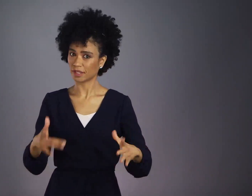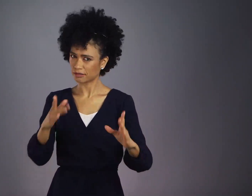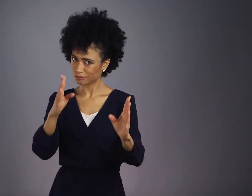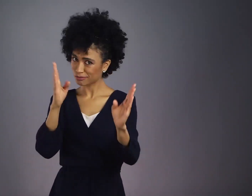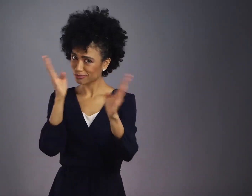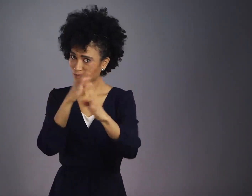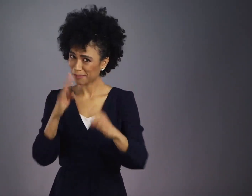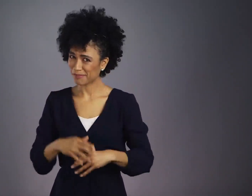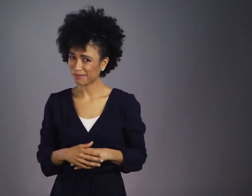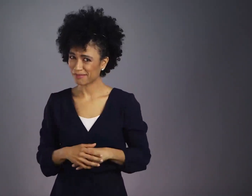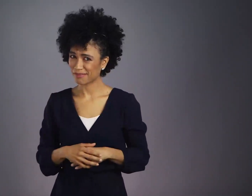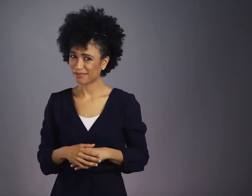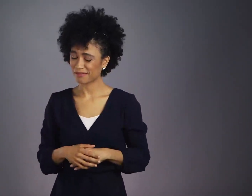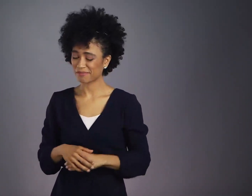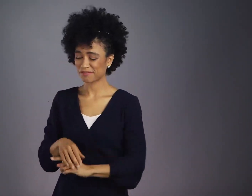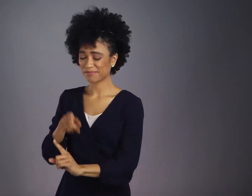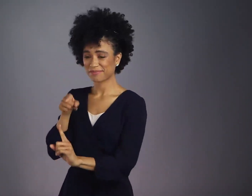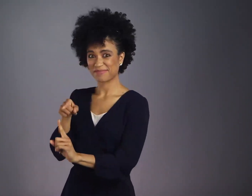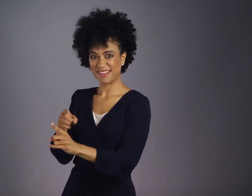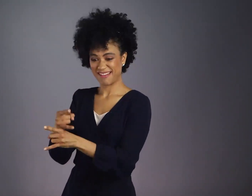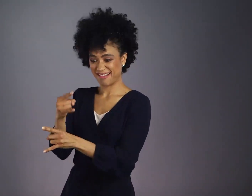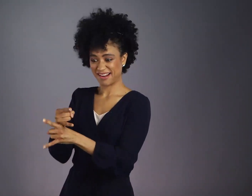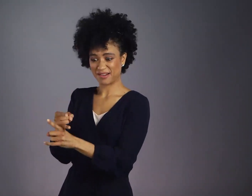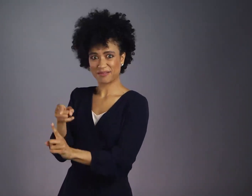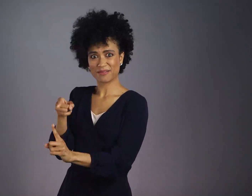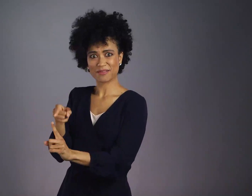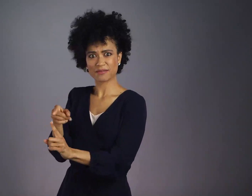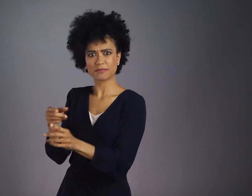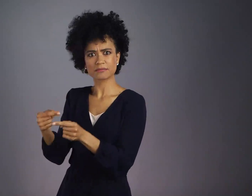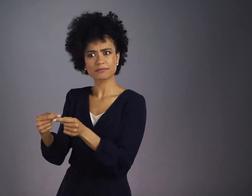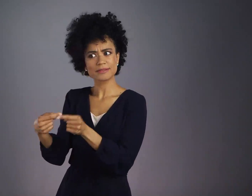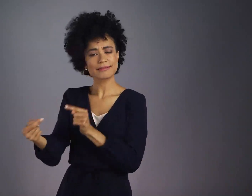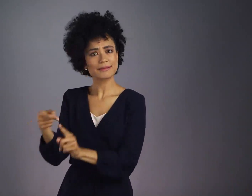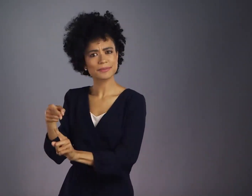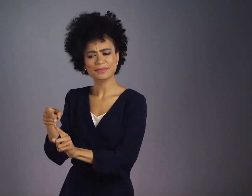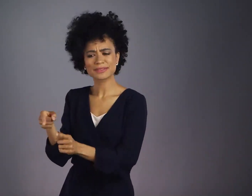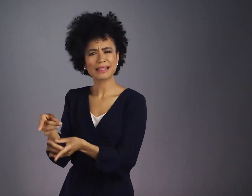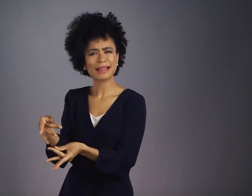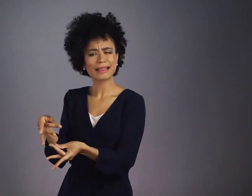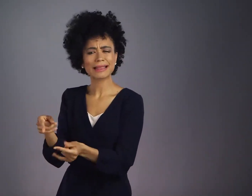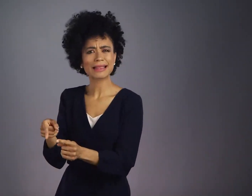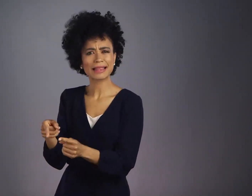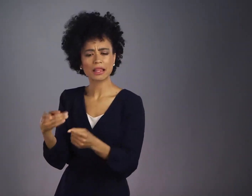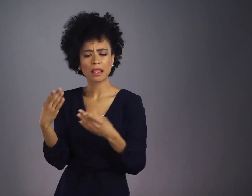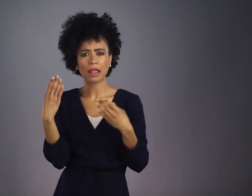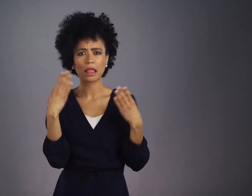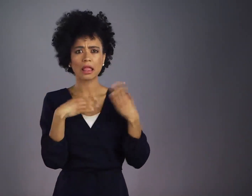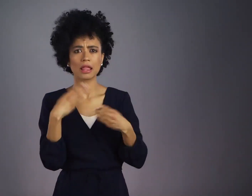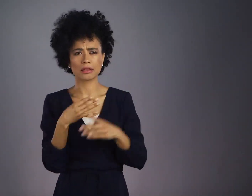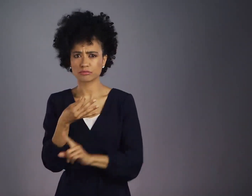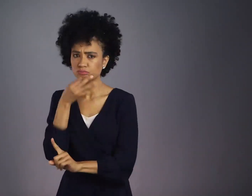We are headed for trouble if we do, for alcohol is a subtle foe.